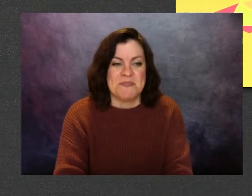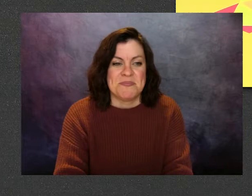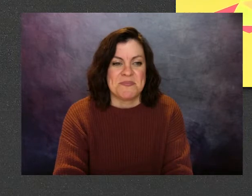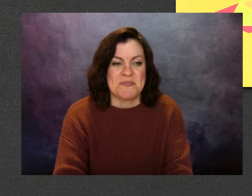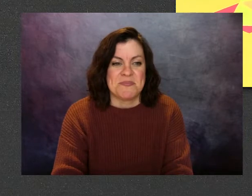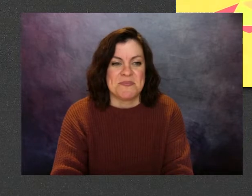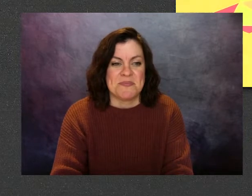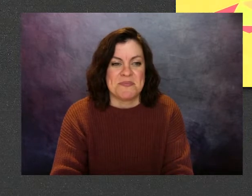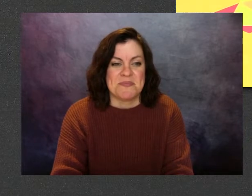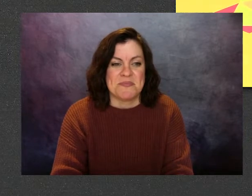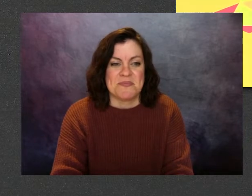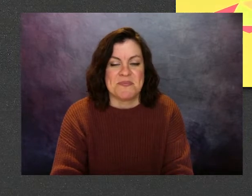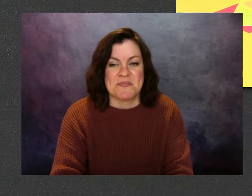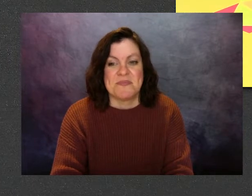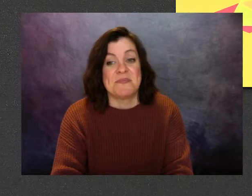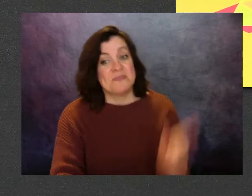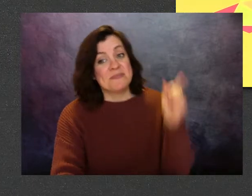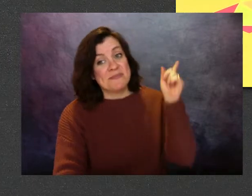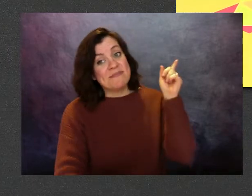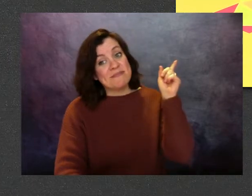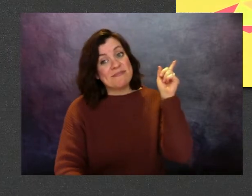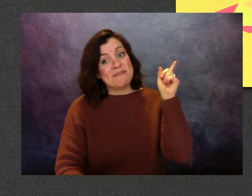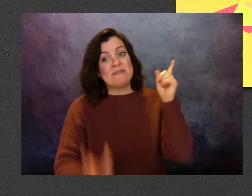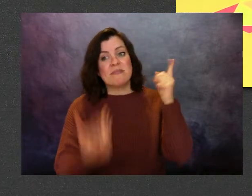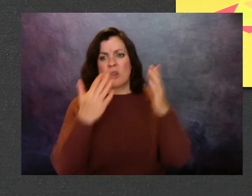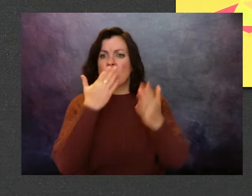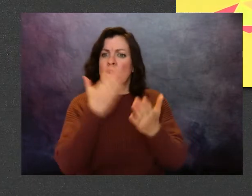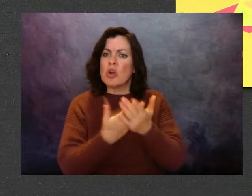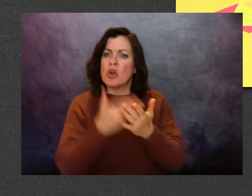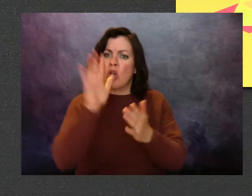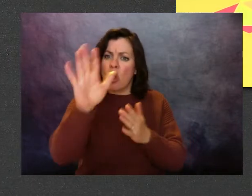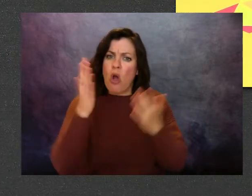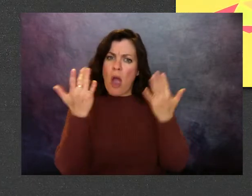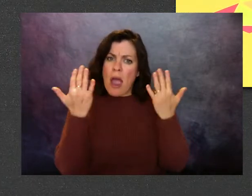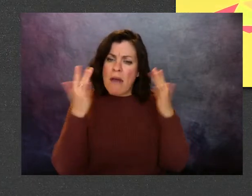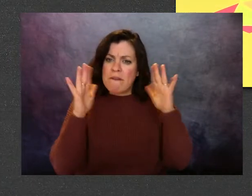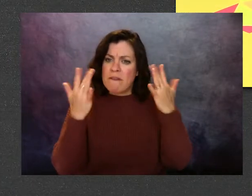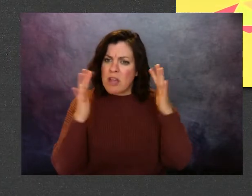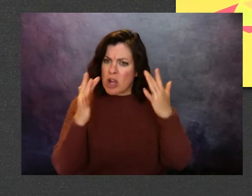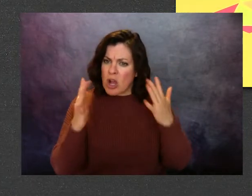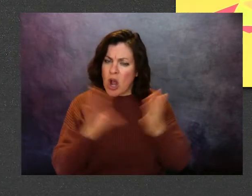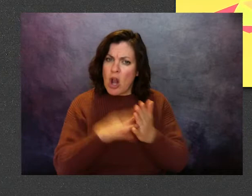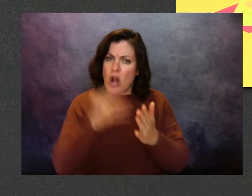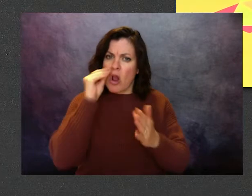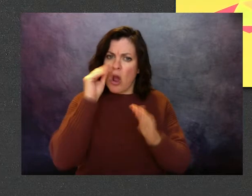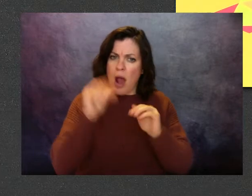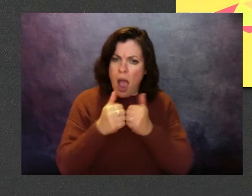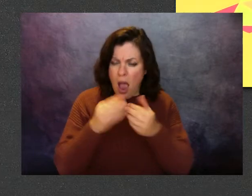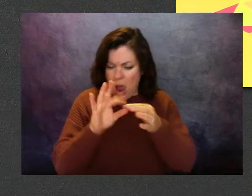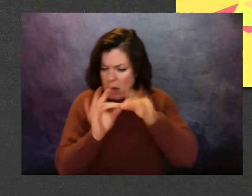This is really good for our fingers in our hands. It works out our fingers and our hands. Look, check it out.